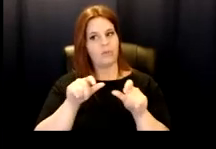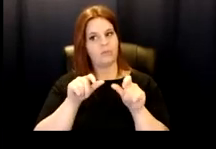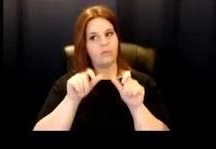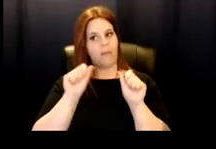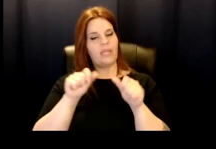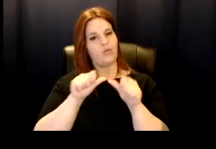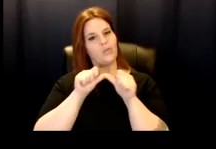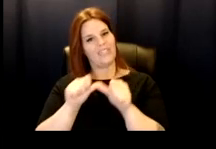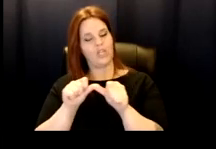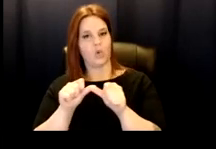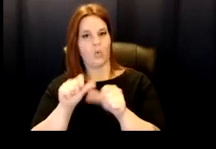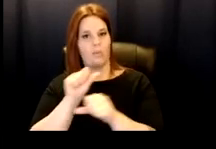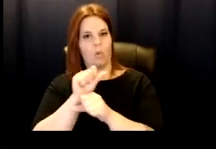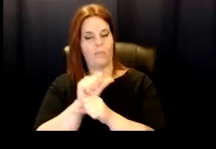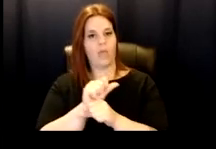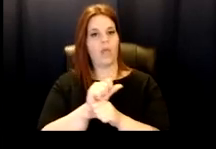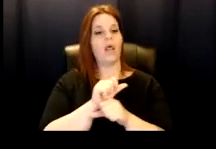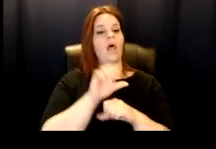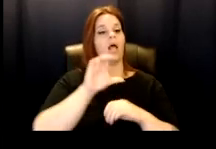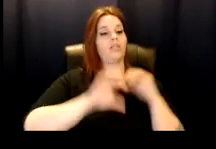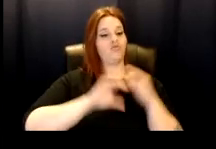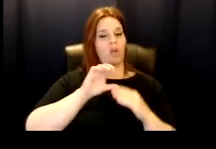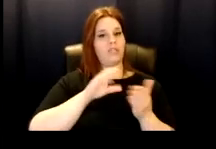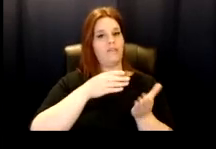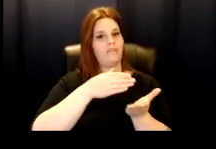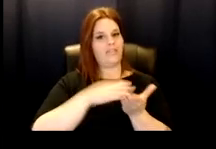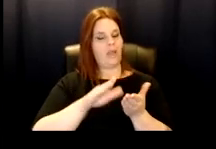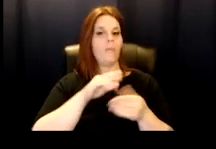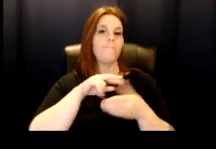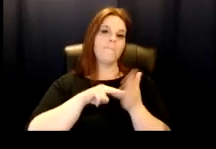or firing. Constructive discharge, which is creating an environment that is intolerable